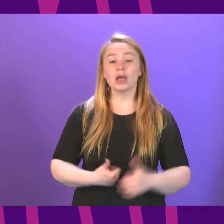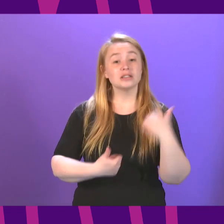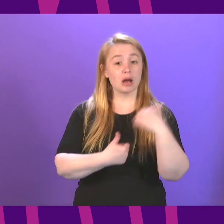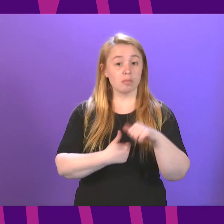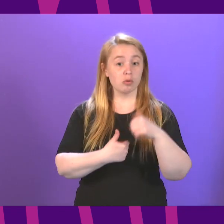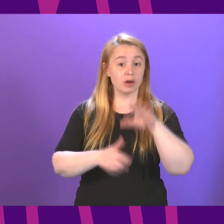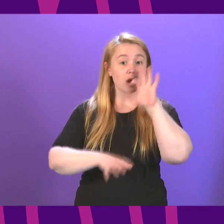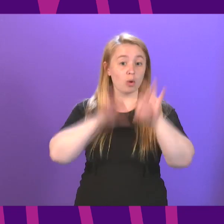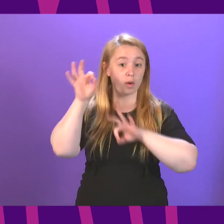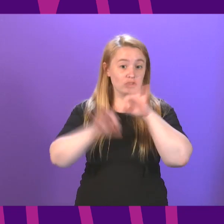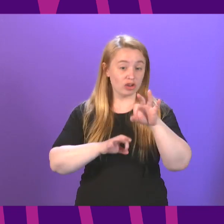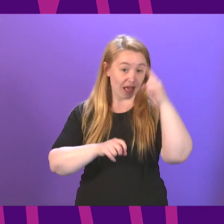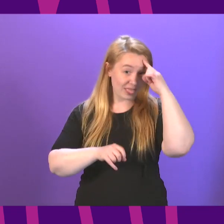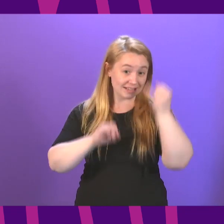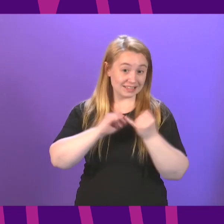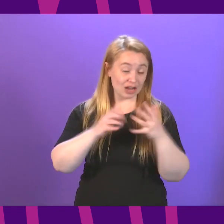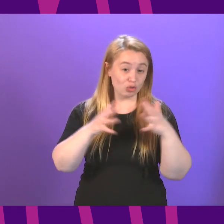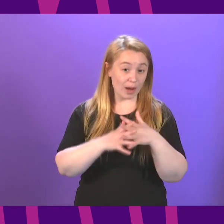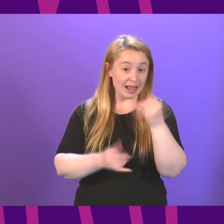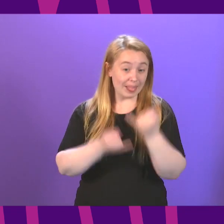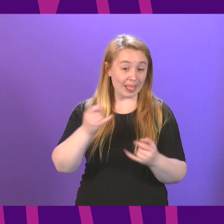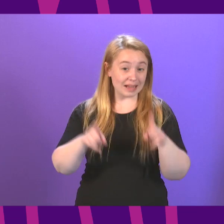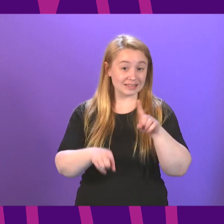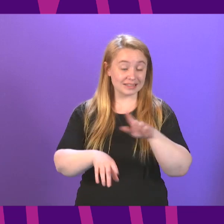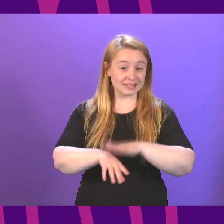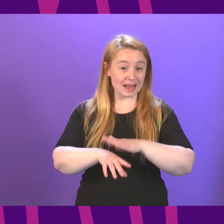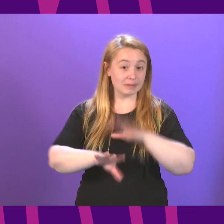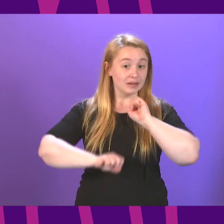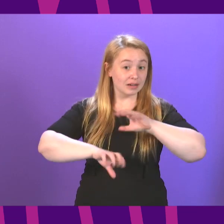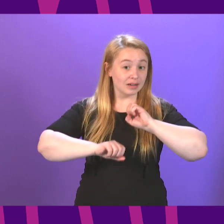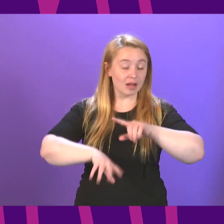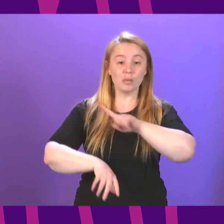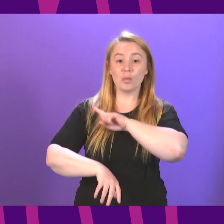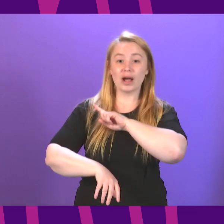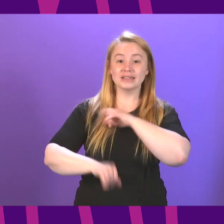will be her final contribution in the chamber. Sandra White represents